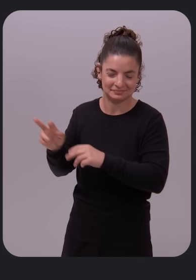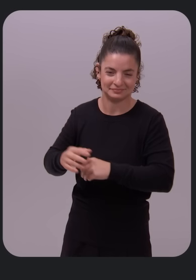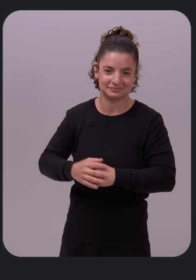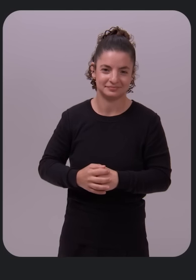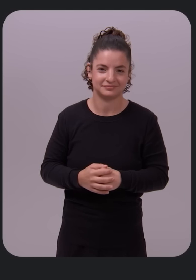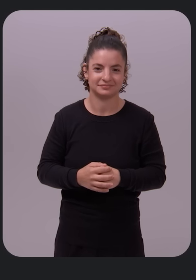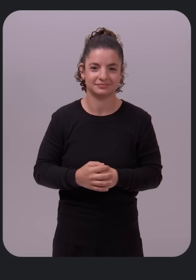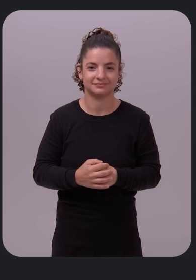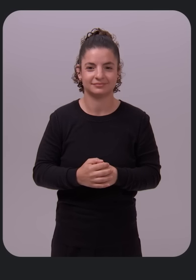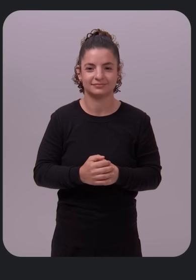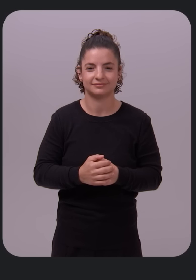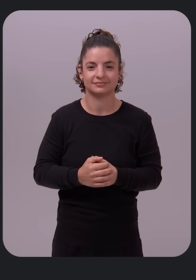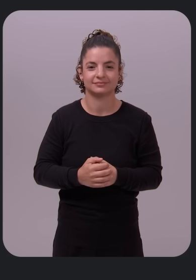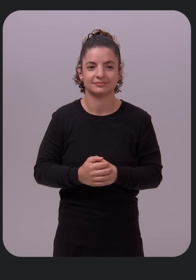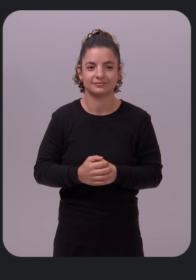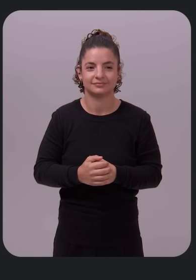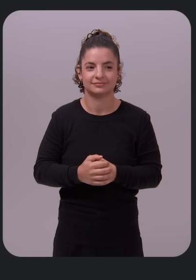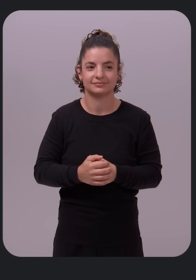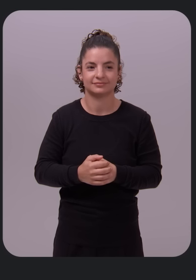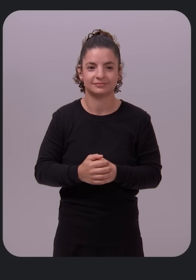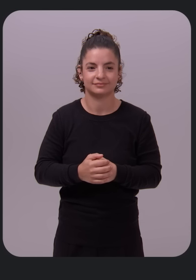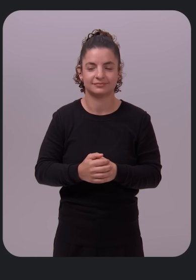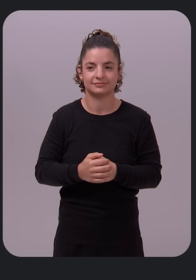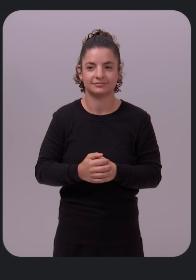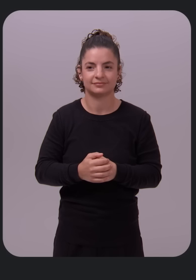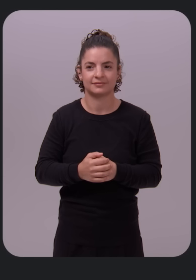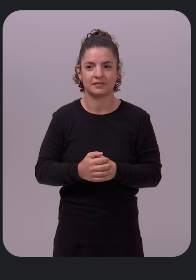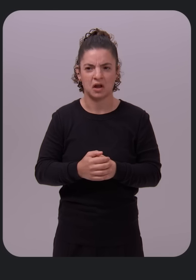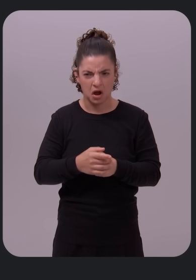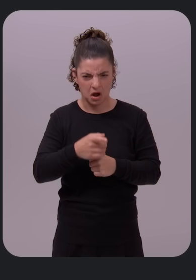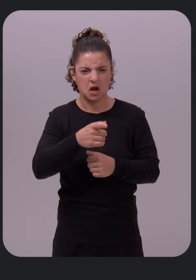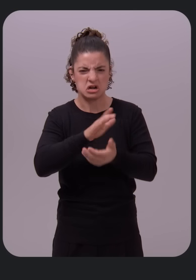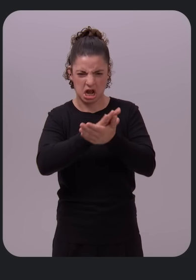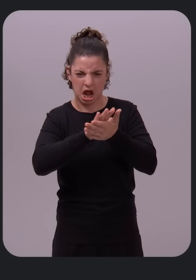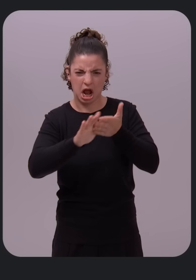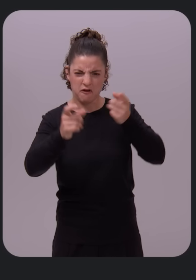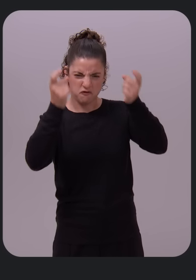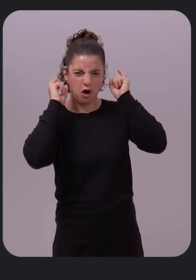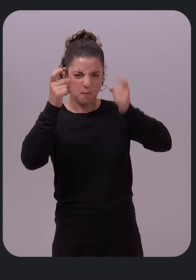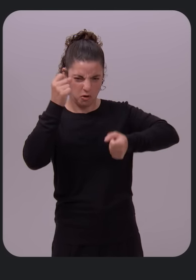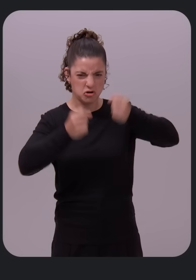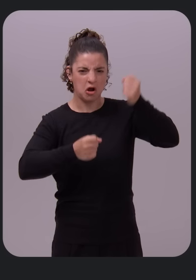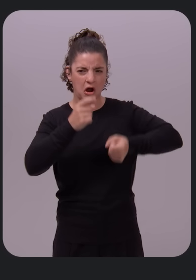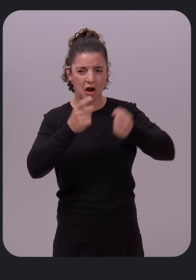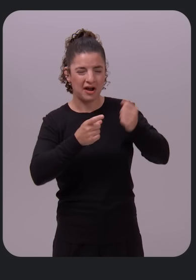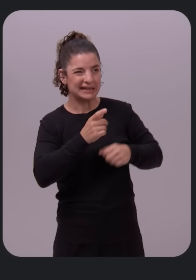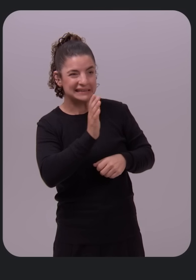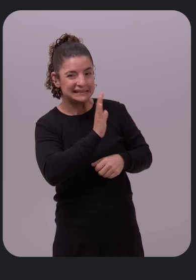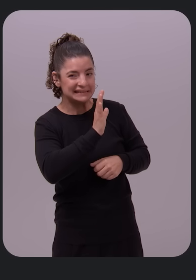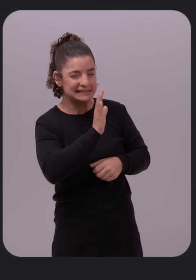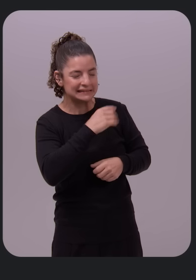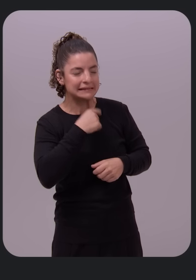[VIDEO PLAYBACK] That's a pretty nice convertible. I think you might have mistaken the garbage